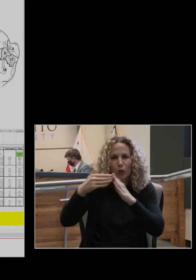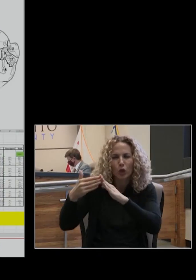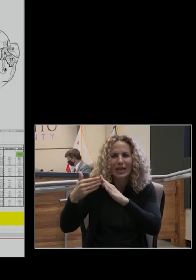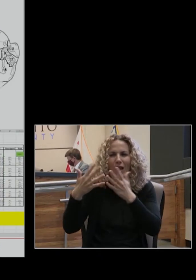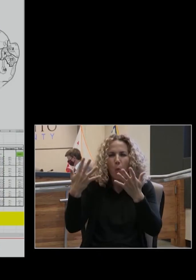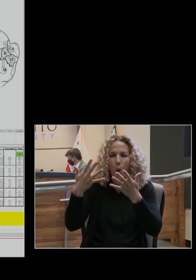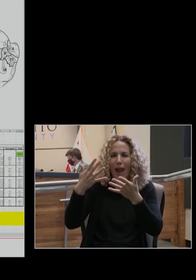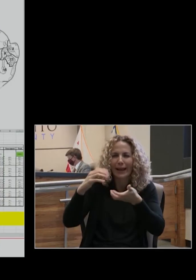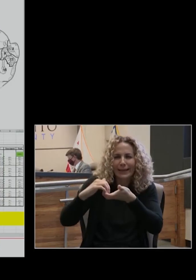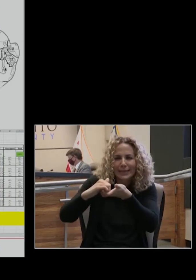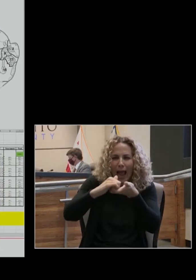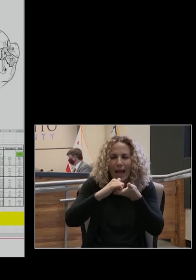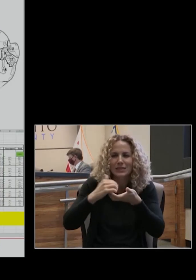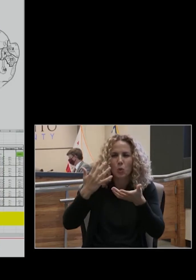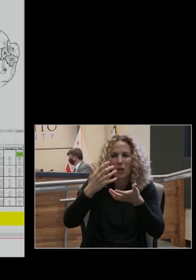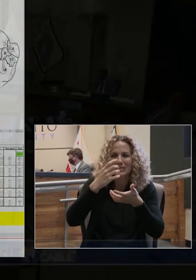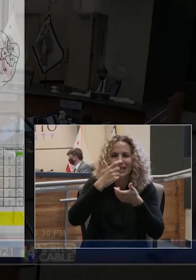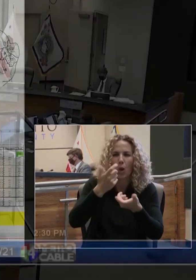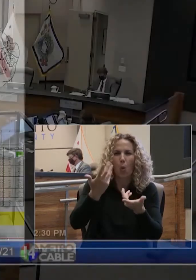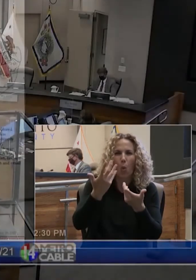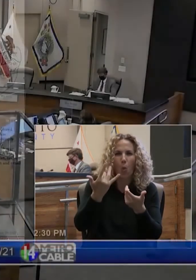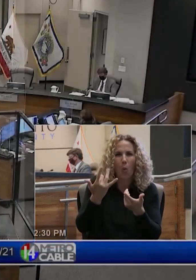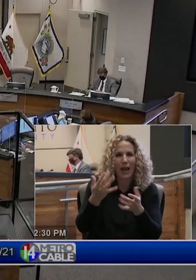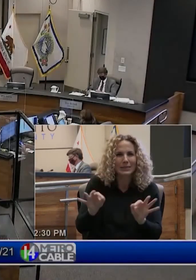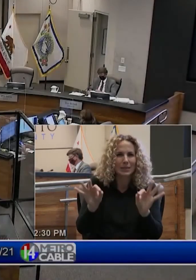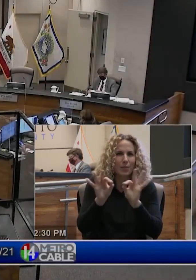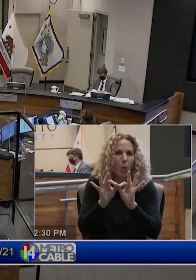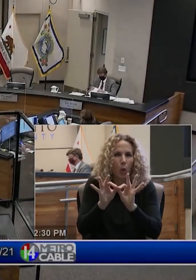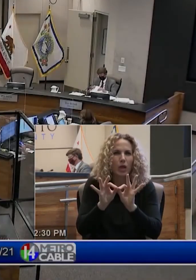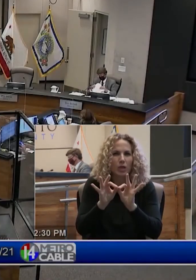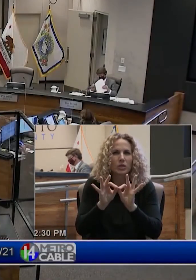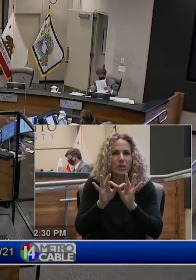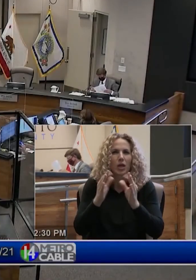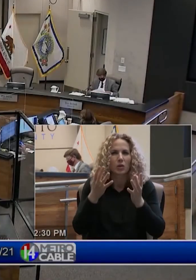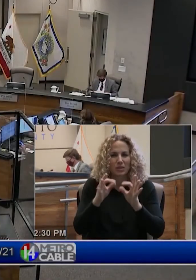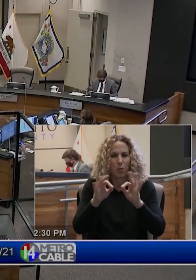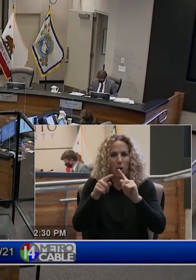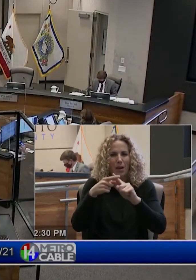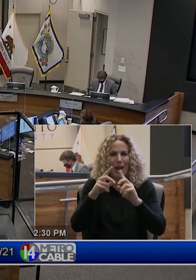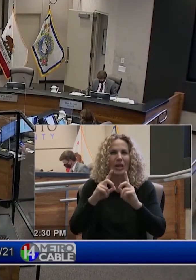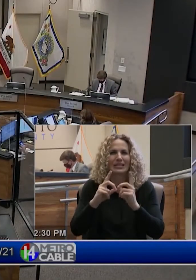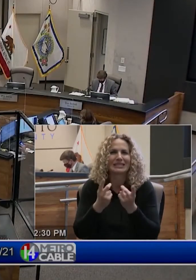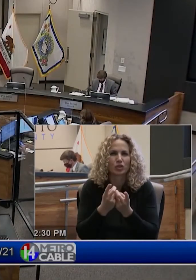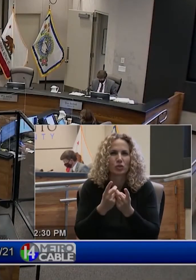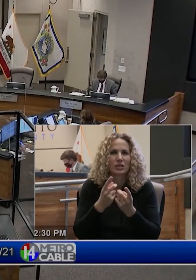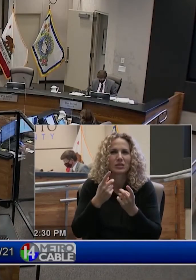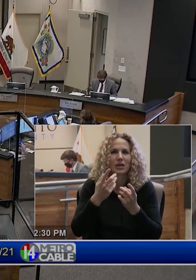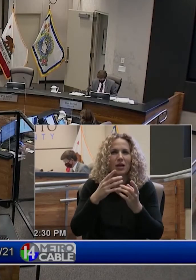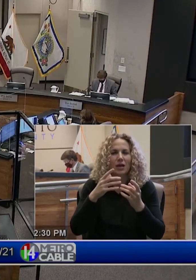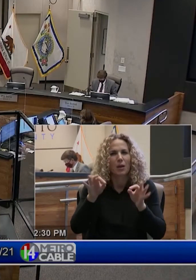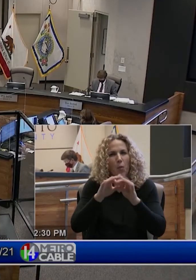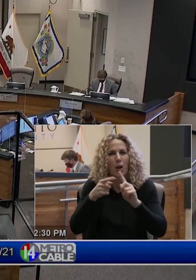REDISTRICTING AND WHY IMPORTANT TO KEEP AREAS TOGETHER HAD A TO KEEP AREAS TOGETHER HAD A DISTRICT? DISTRICT? IF THIS IS POSSIBLE?